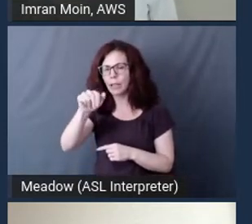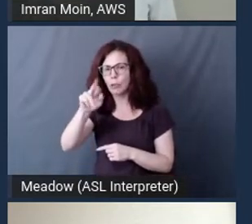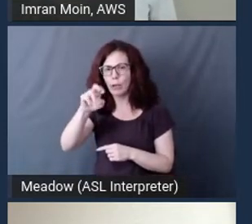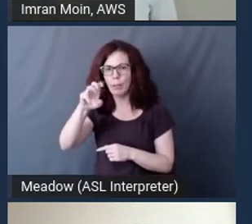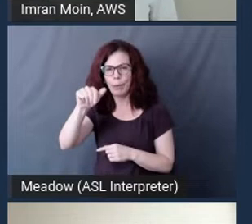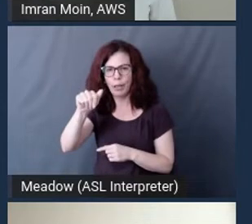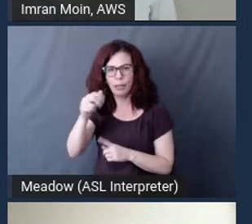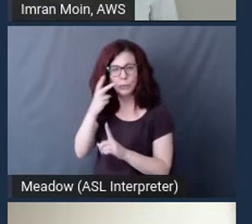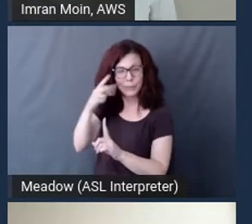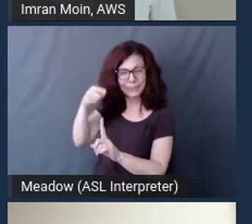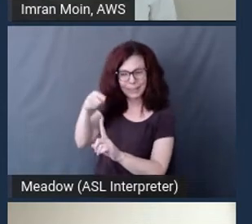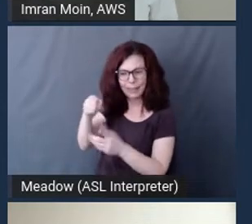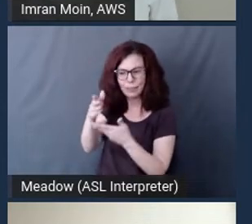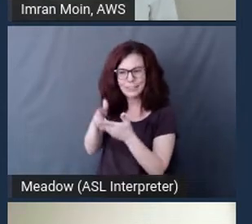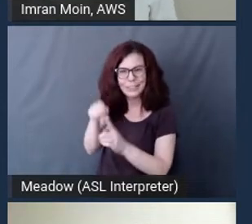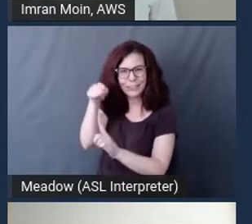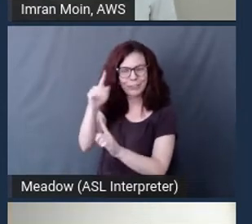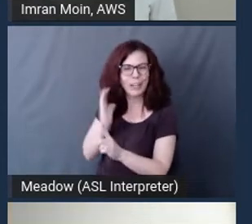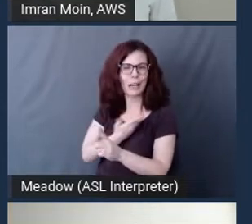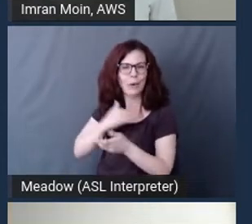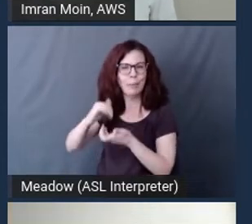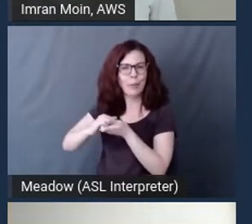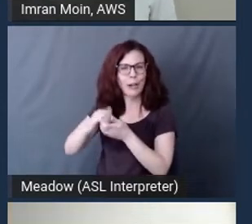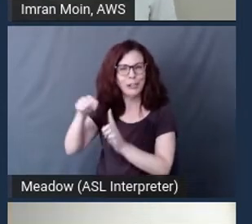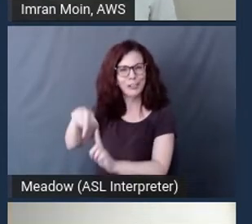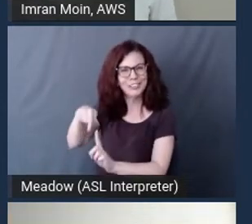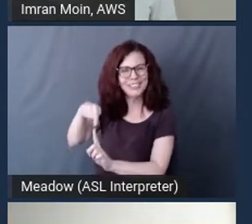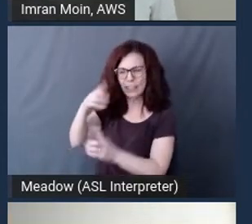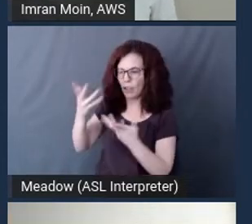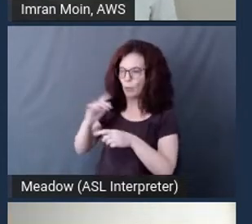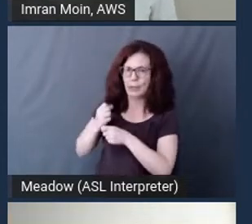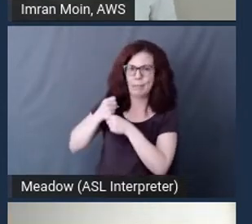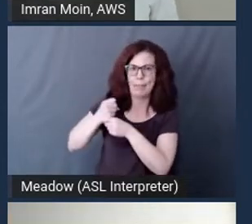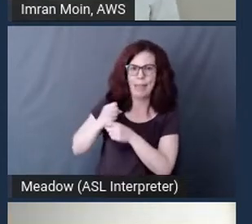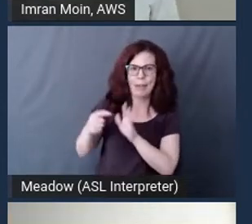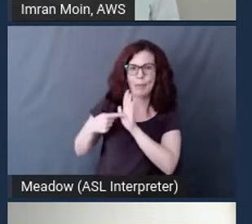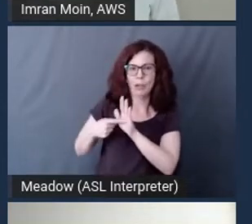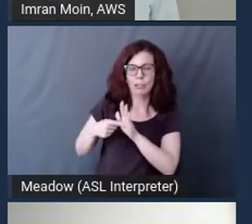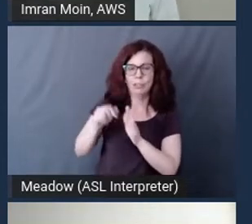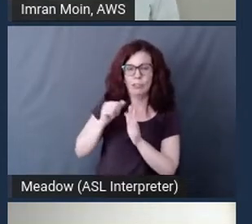that have some of these ready-made models or applications, and even if they don't, they'll work with you to build